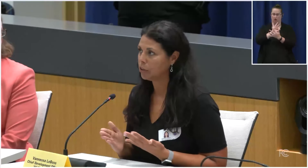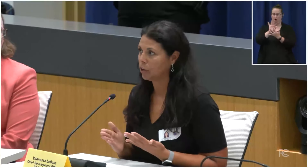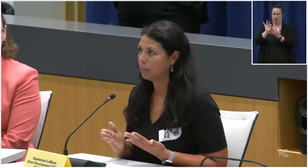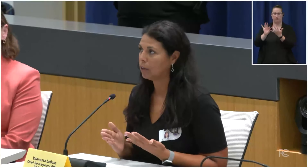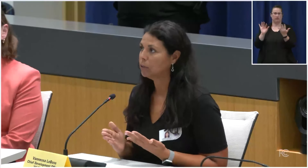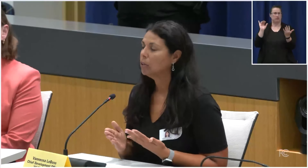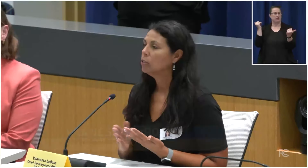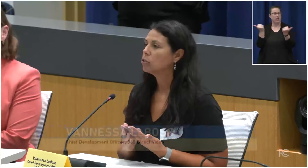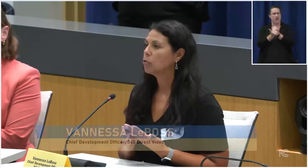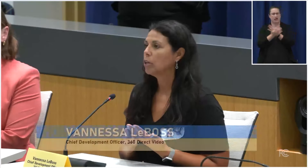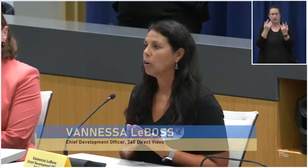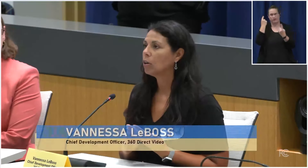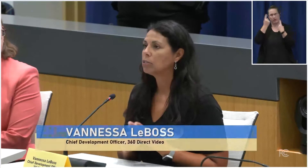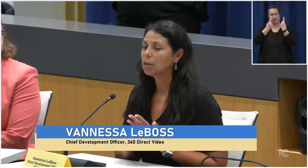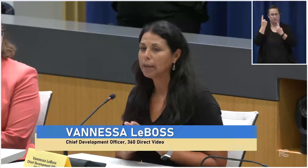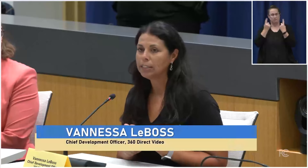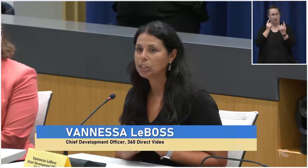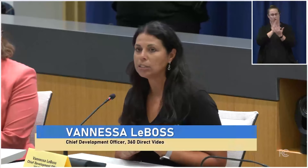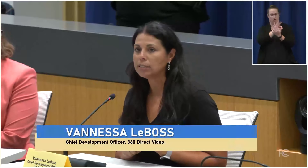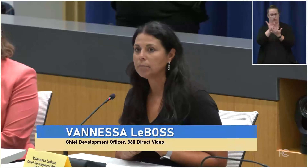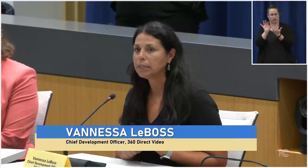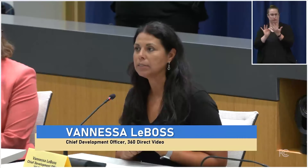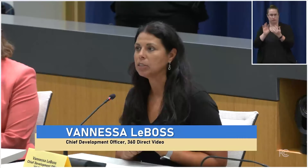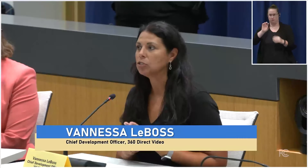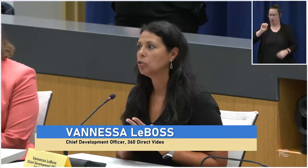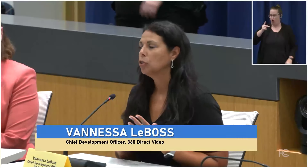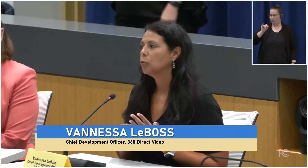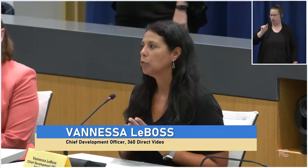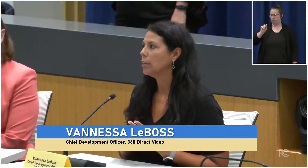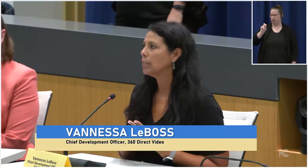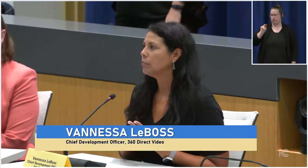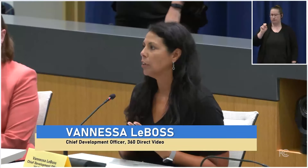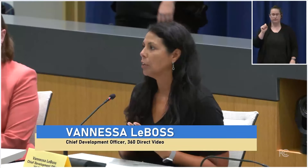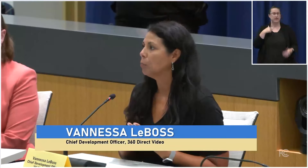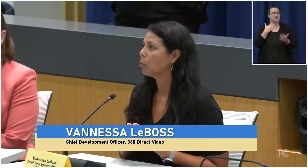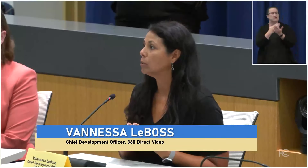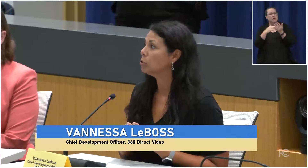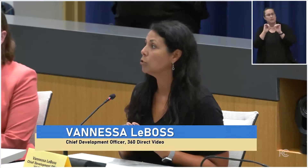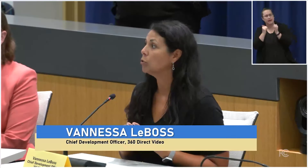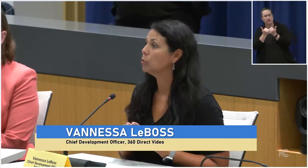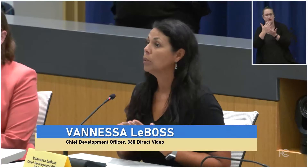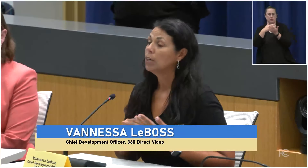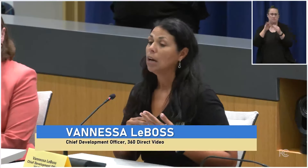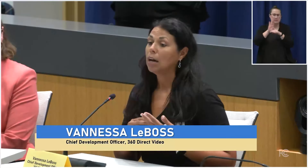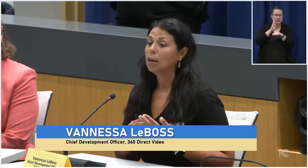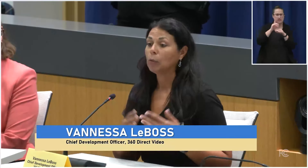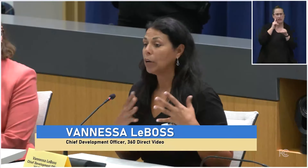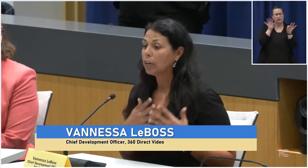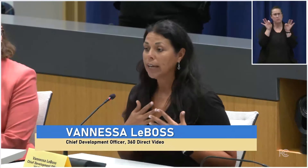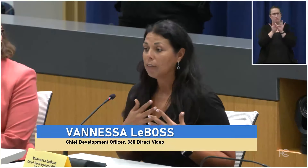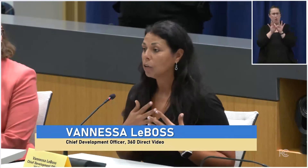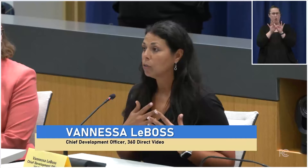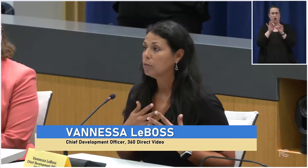JOB I THINK ONE OF THE WONDERFUL THINGS I HEARD ABOUT TODAY IS OPTIONS WHEN WE TALKED ABOUT SETTING UP DIRECT VIDEO CALLING SOLUTIONS OPTIONS IS